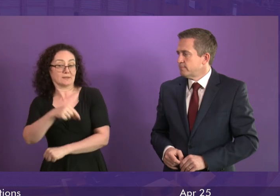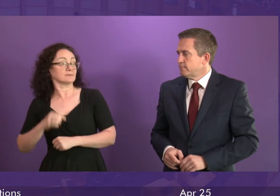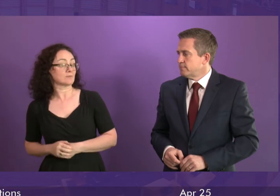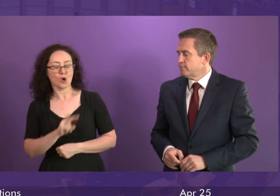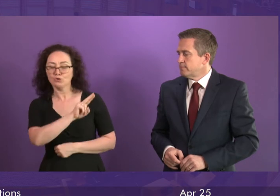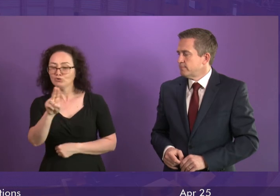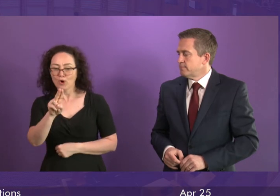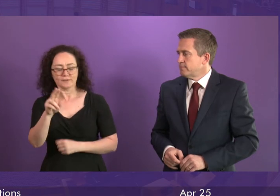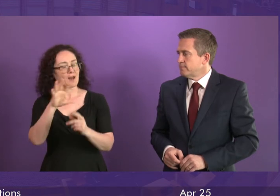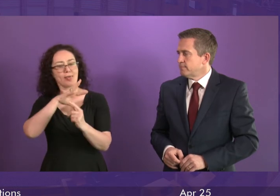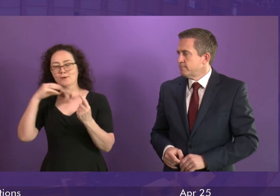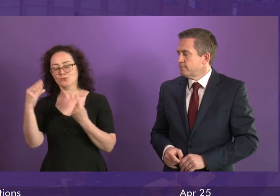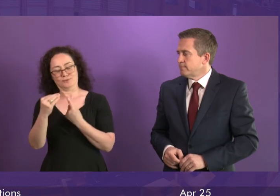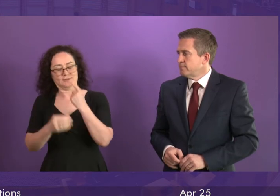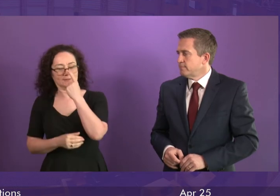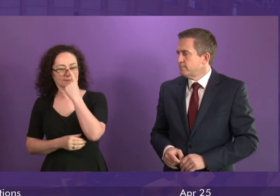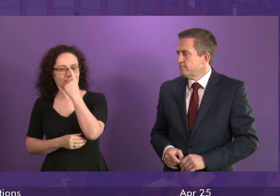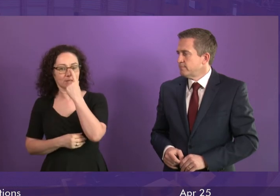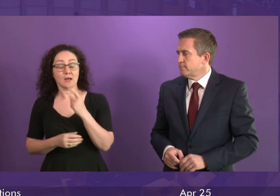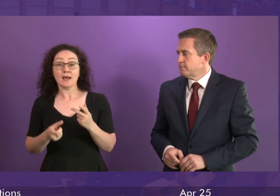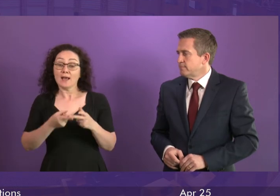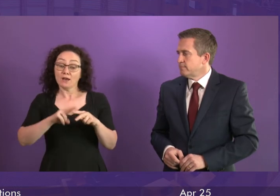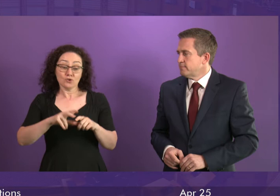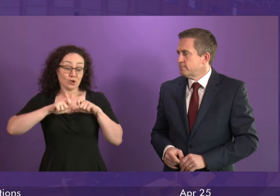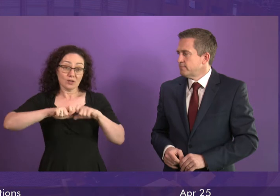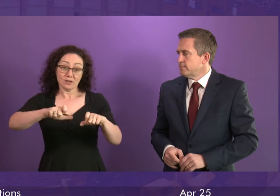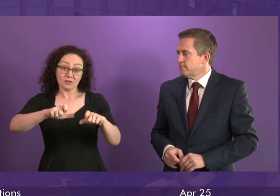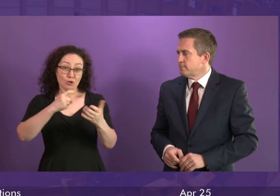As long as Richard Leonard continues to back the Tories on the constitution, the people